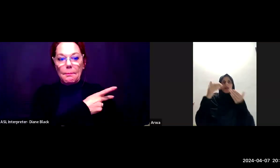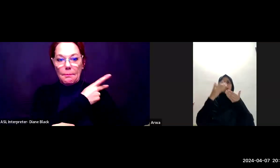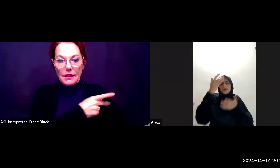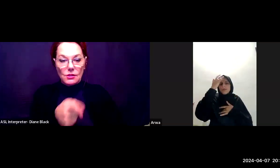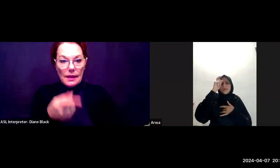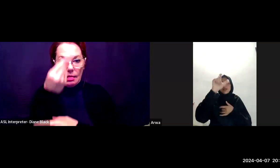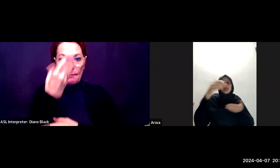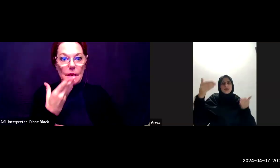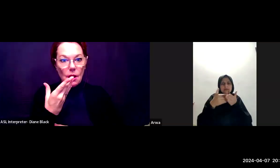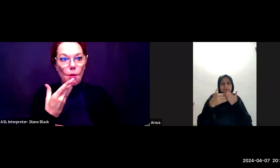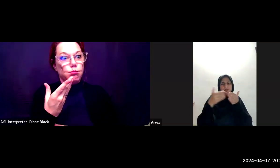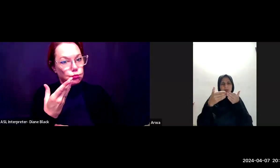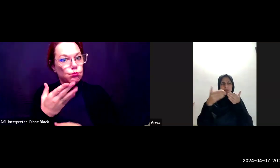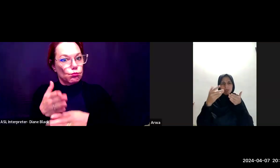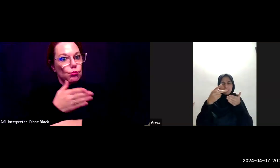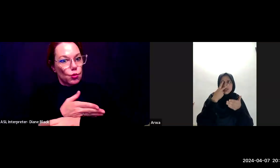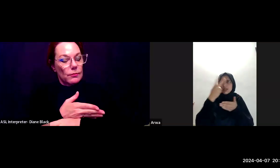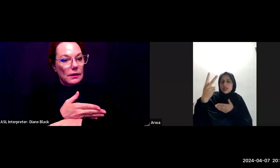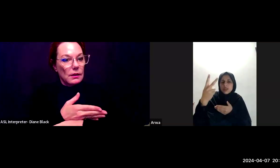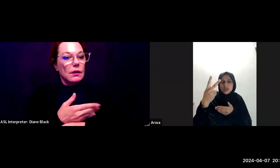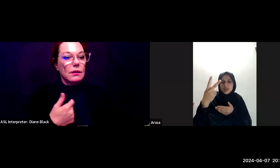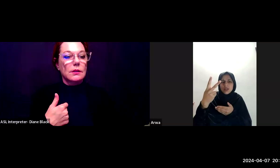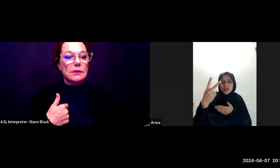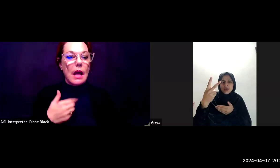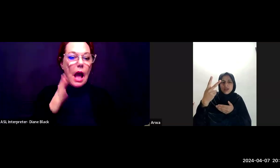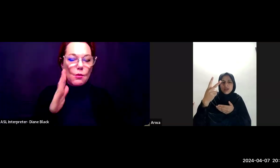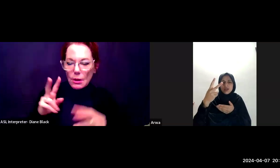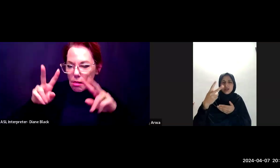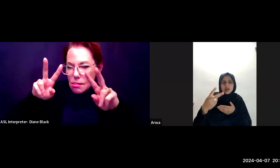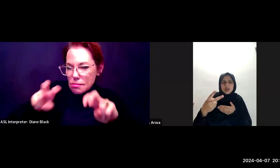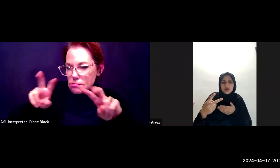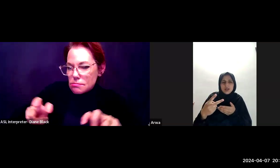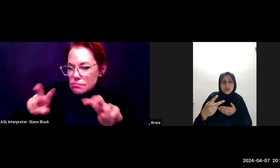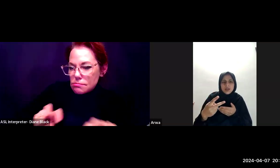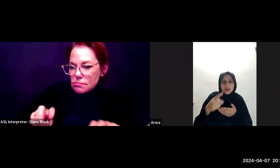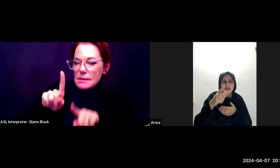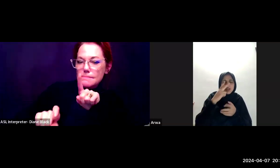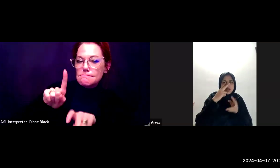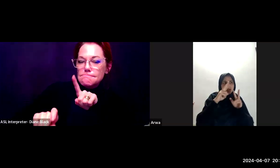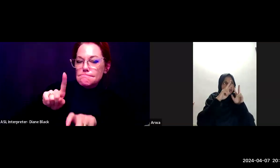I've probed into them and um you might find something. it might be some tablet that they